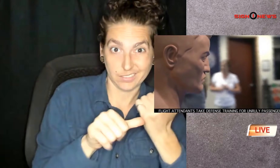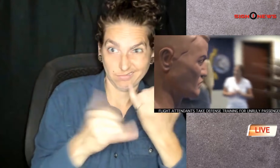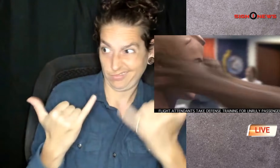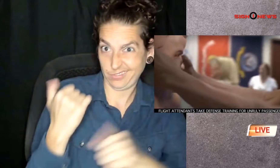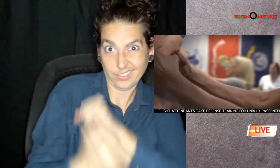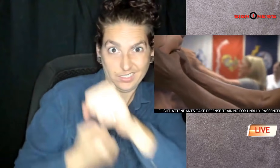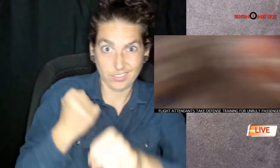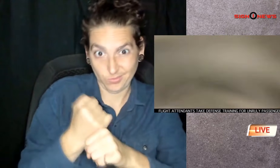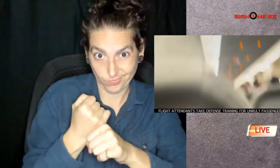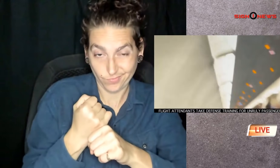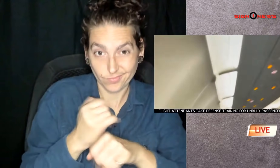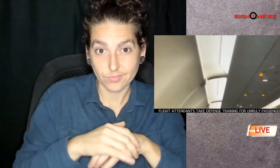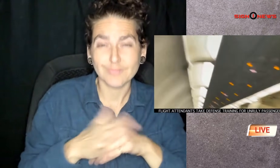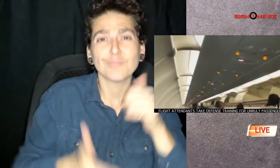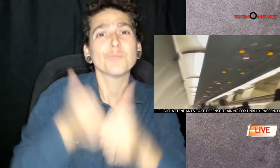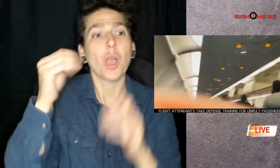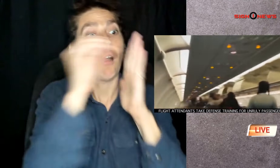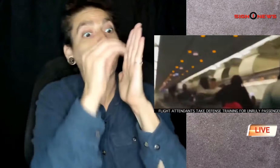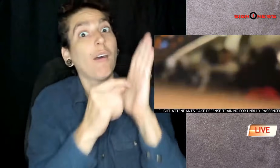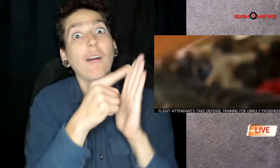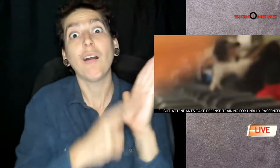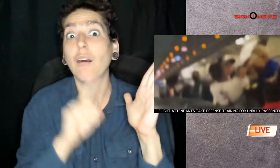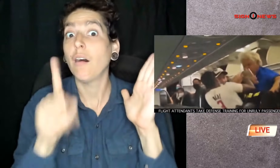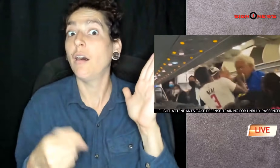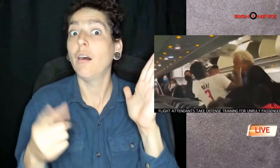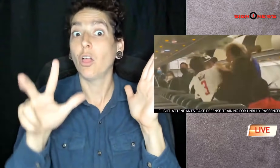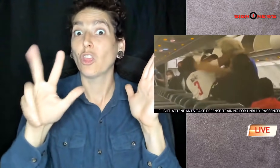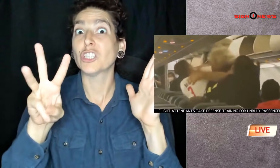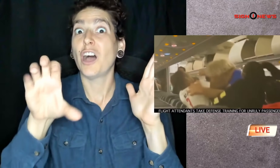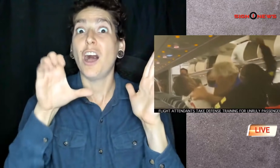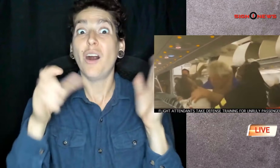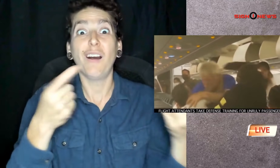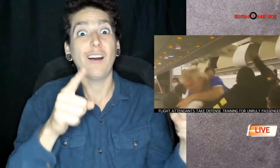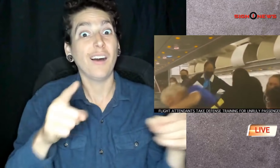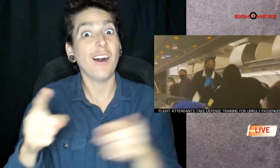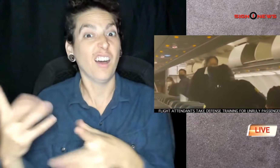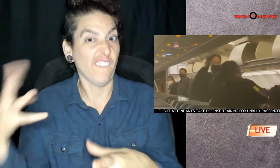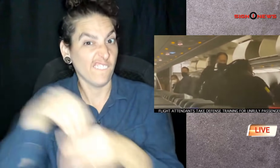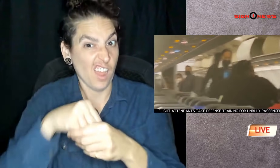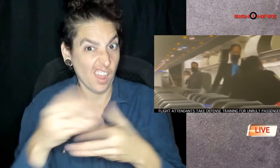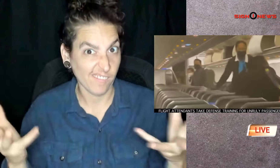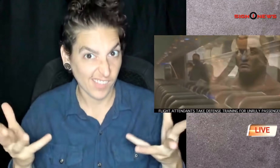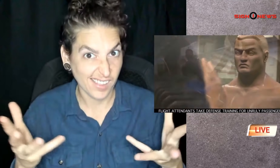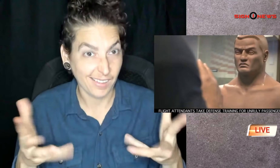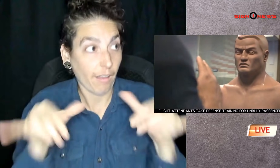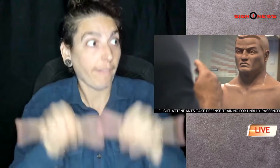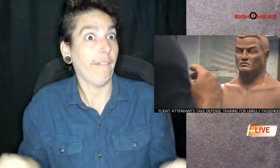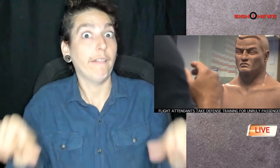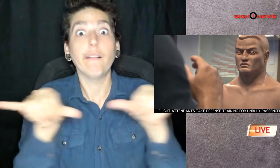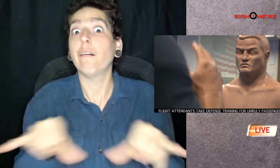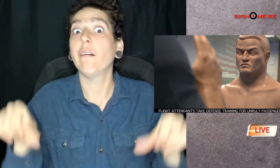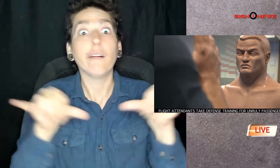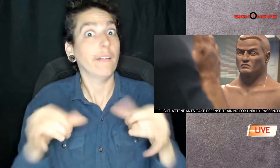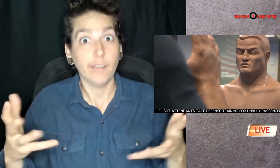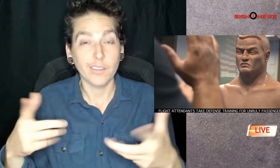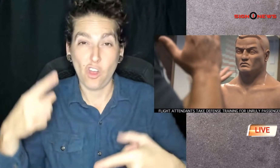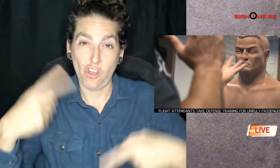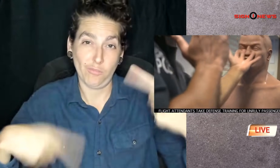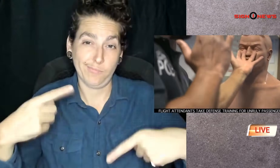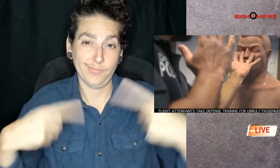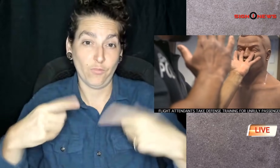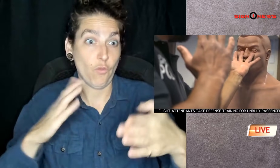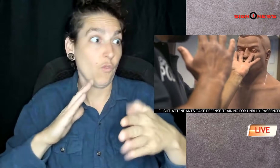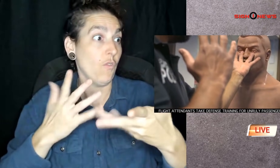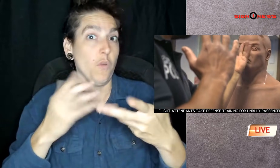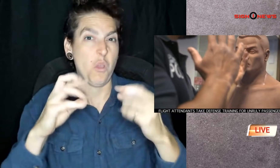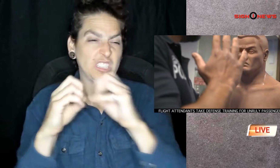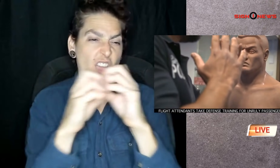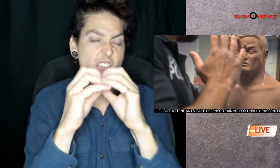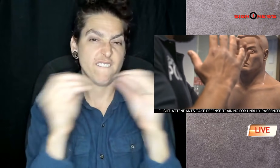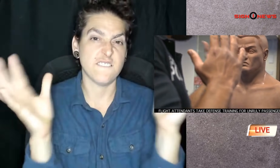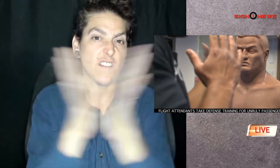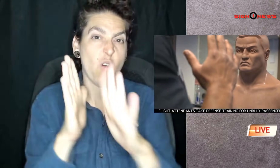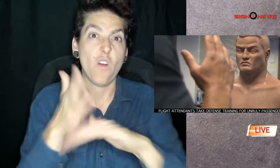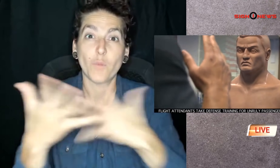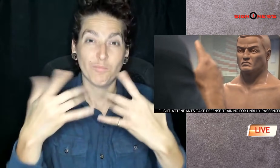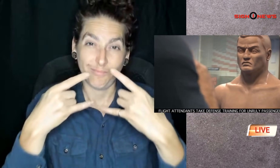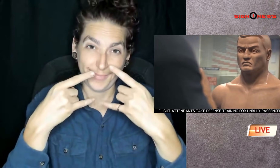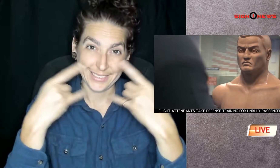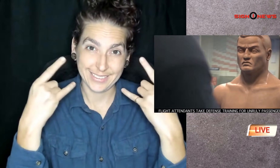flight attendants this year of the 3600 2600 incidents involved arguments or fights over